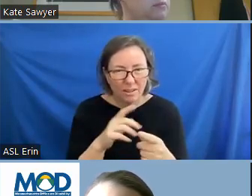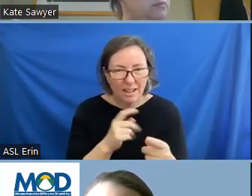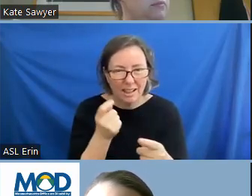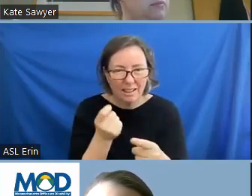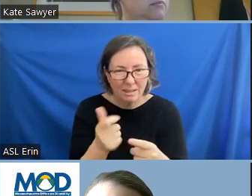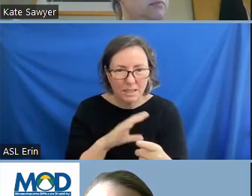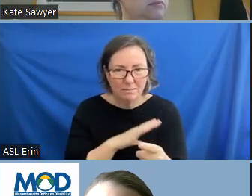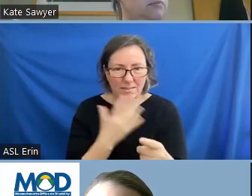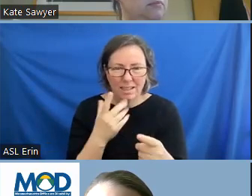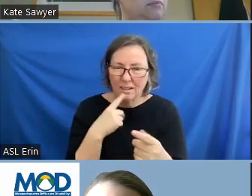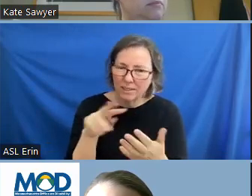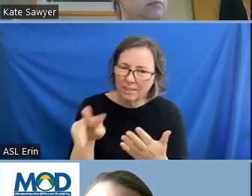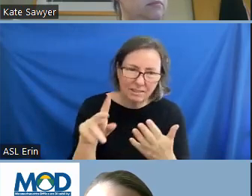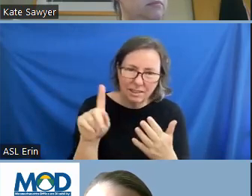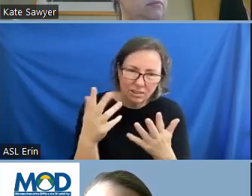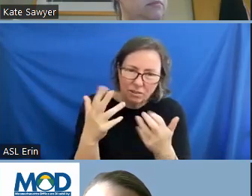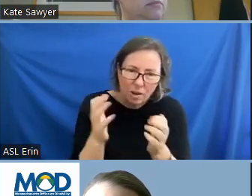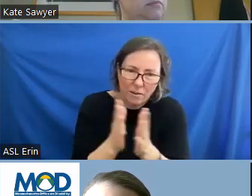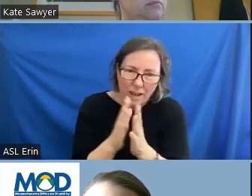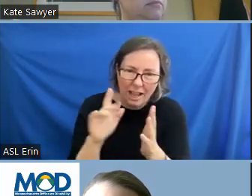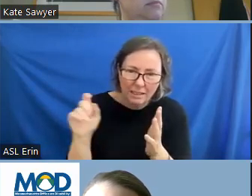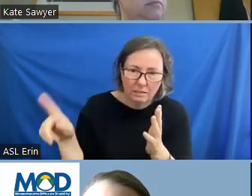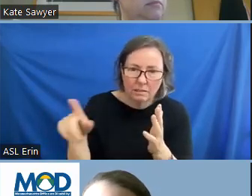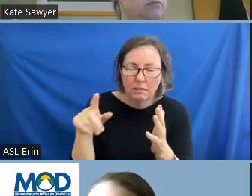at this point, I just want to ask you, because I wasn't sure as well about the